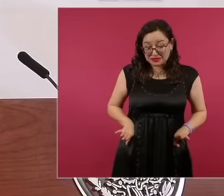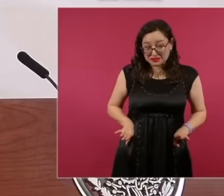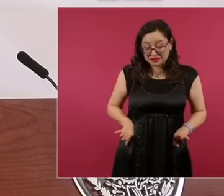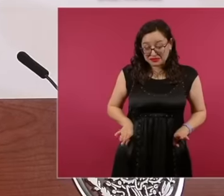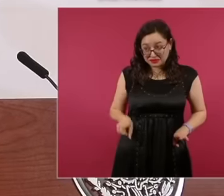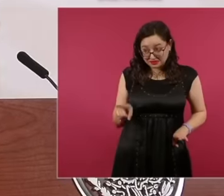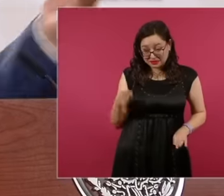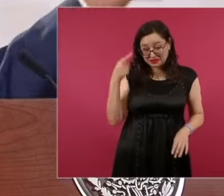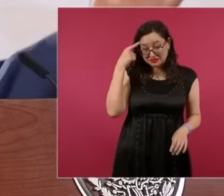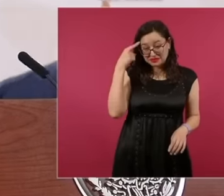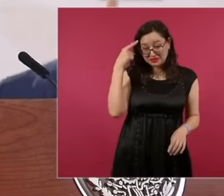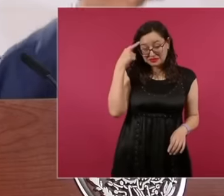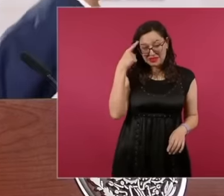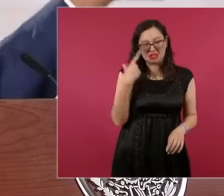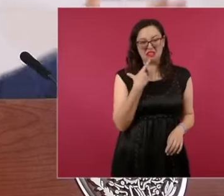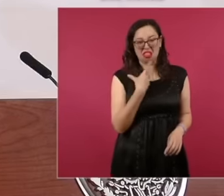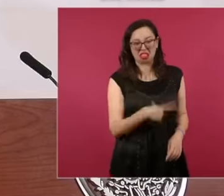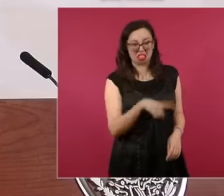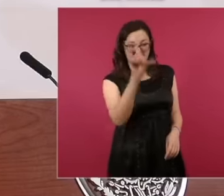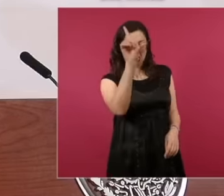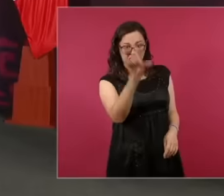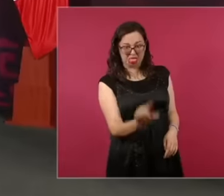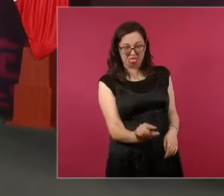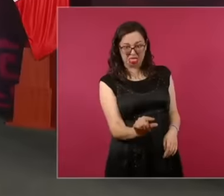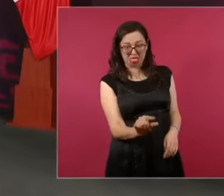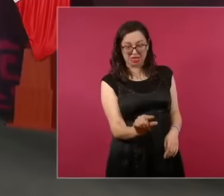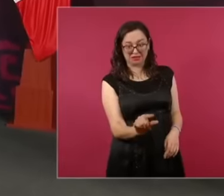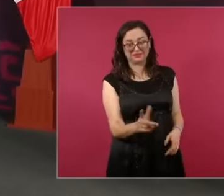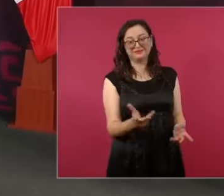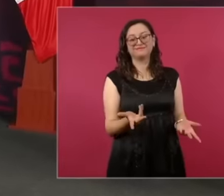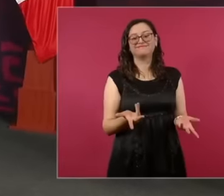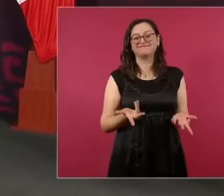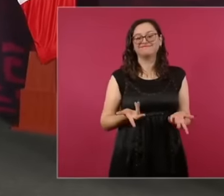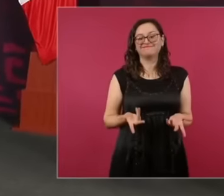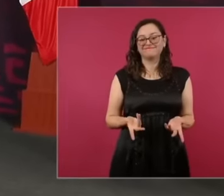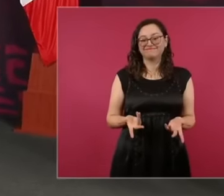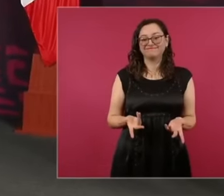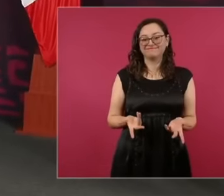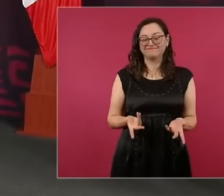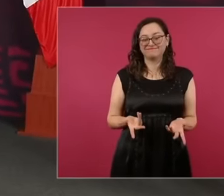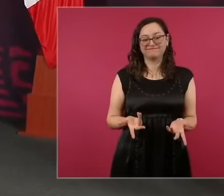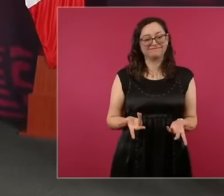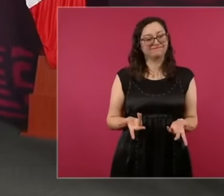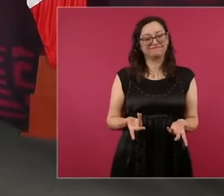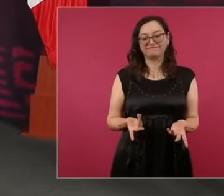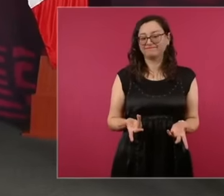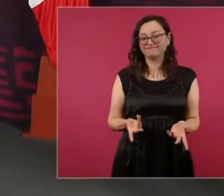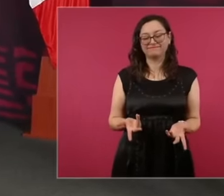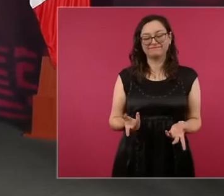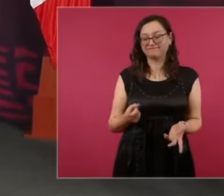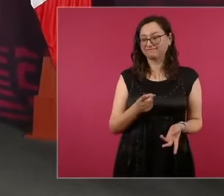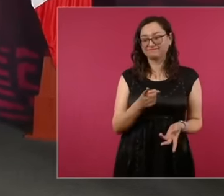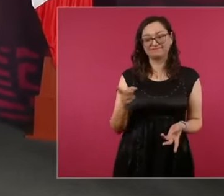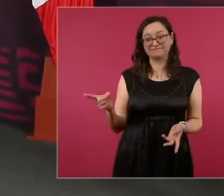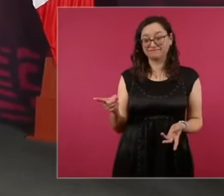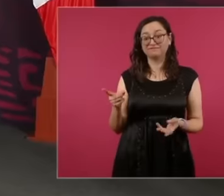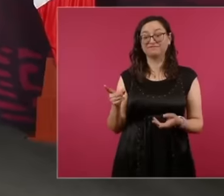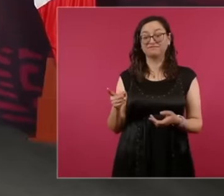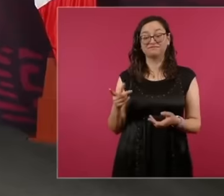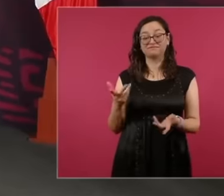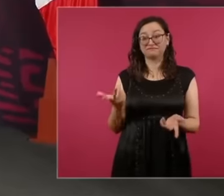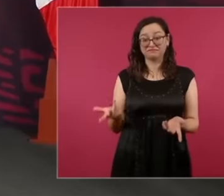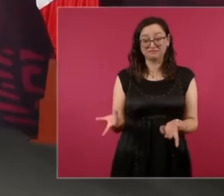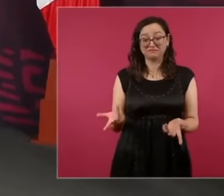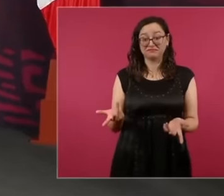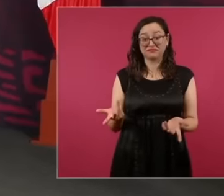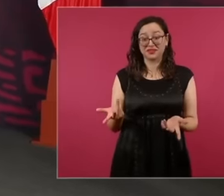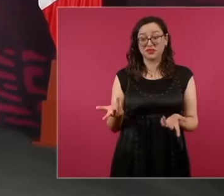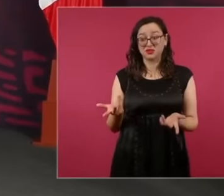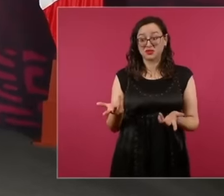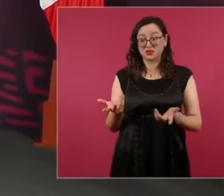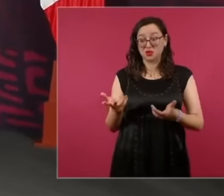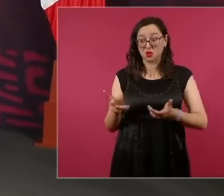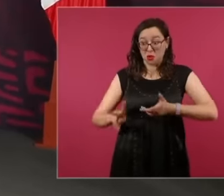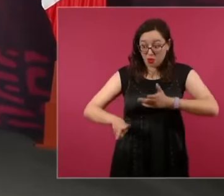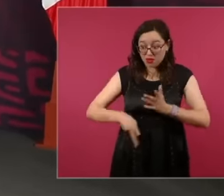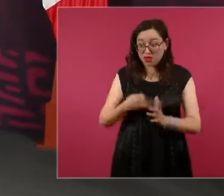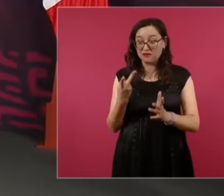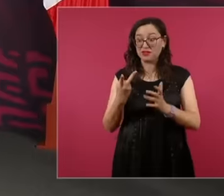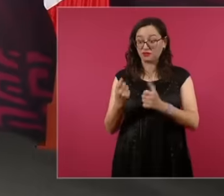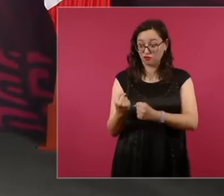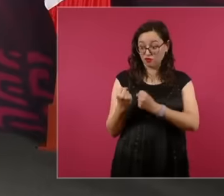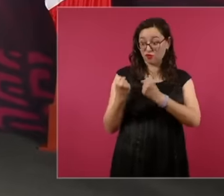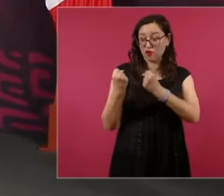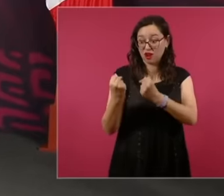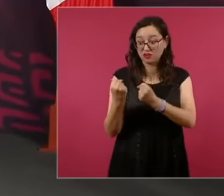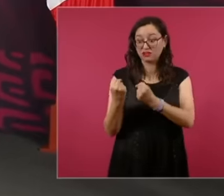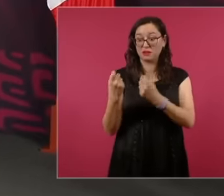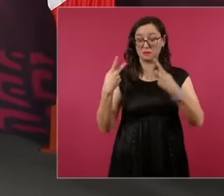they won't be able to form